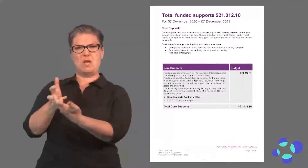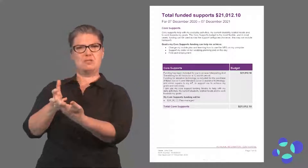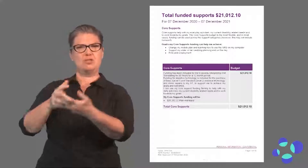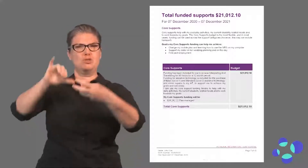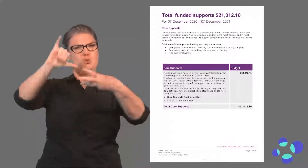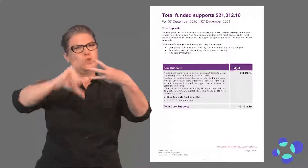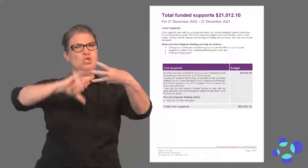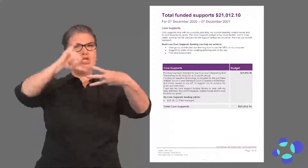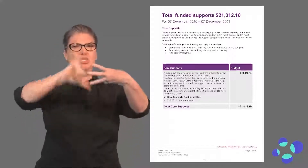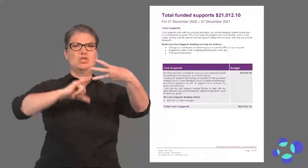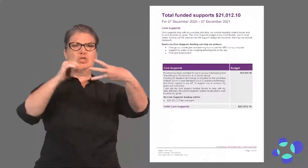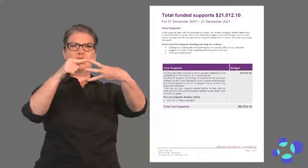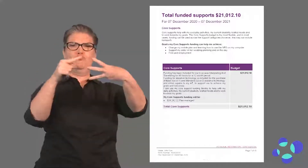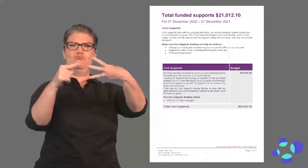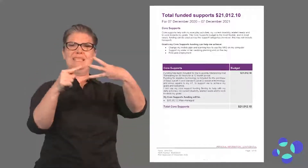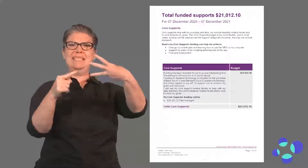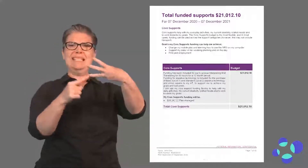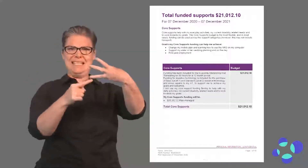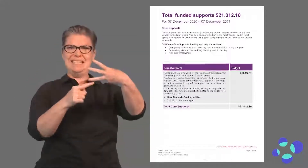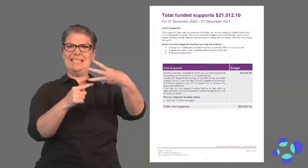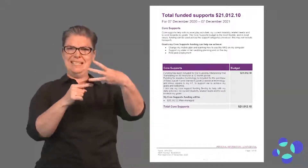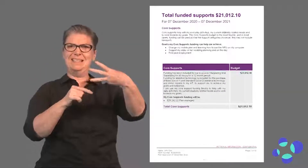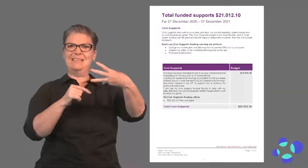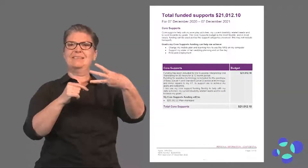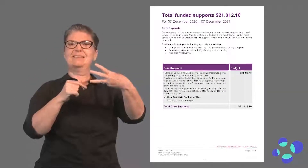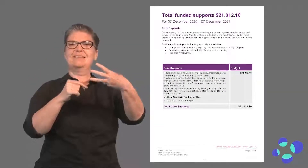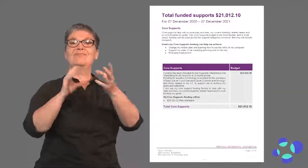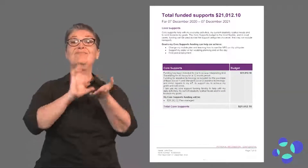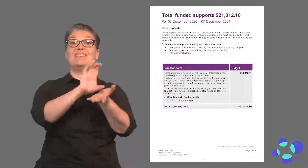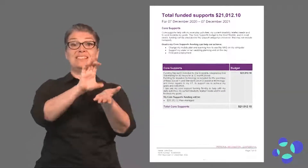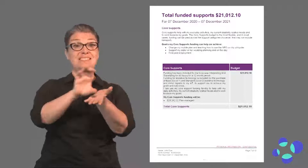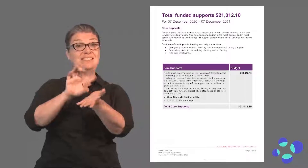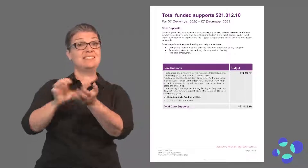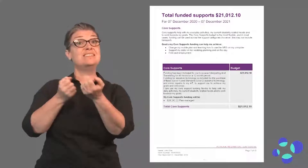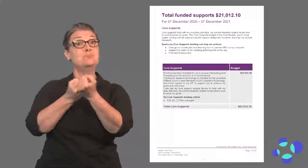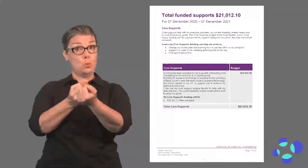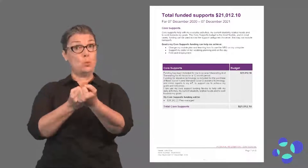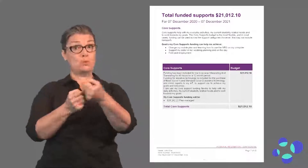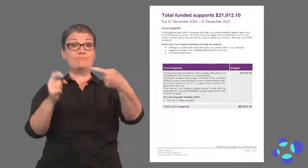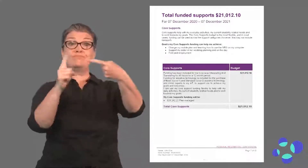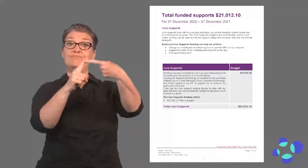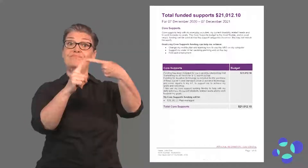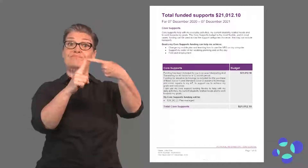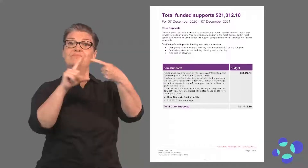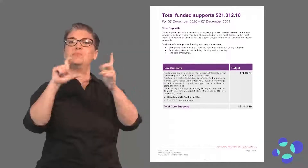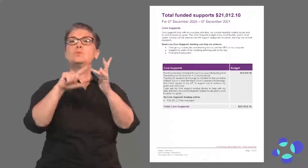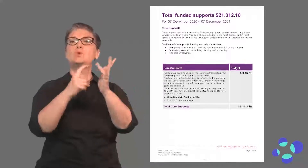and they will align with one of three funding categories.